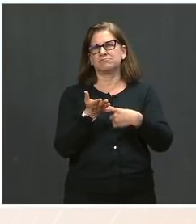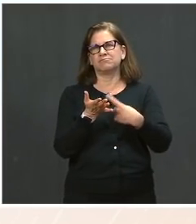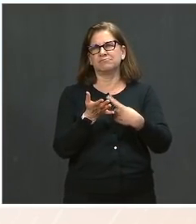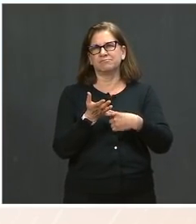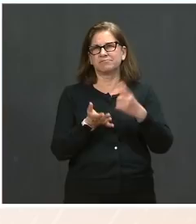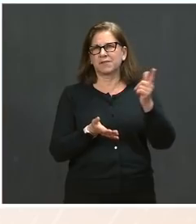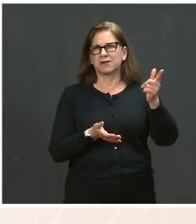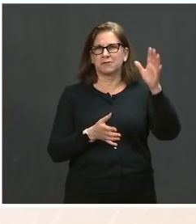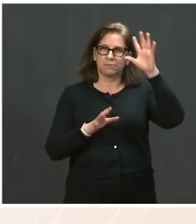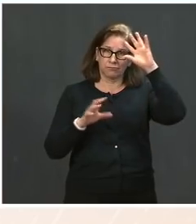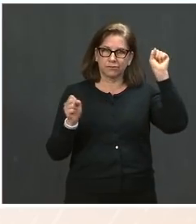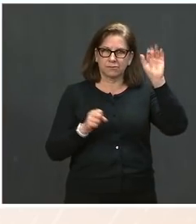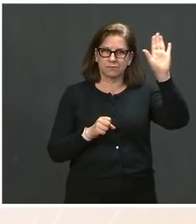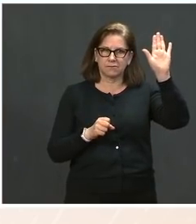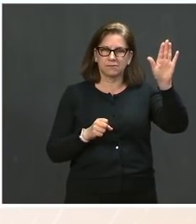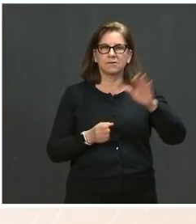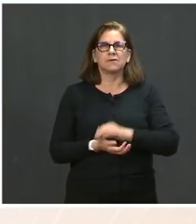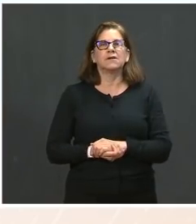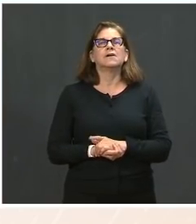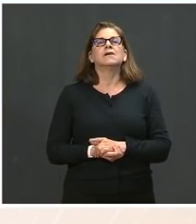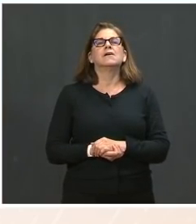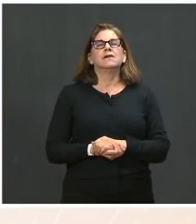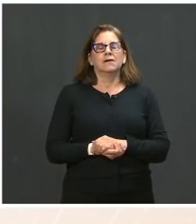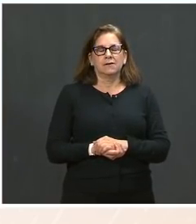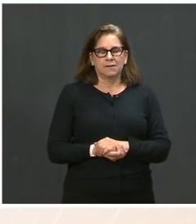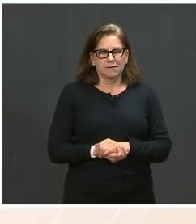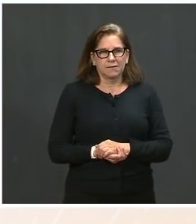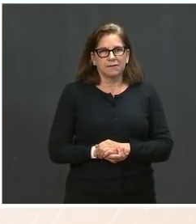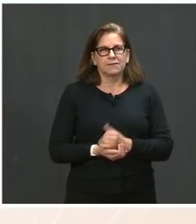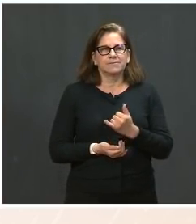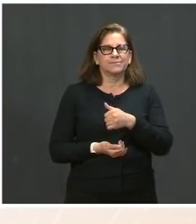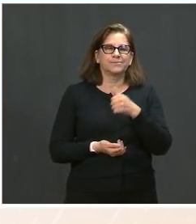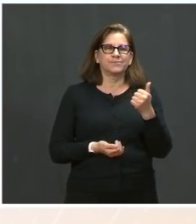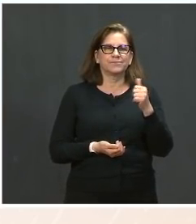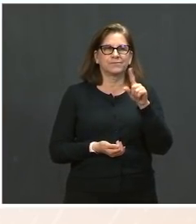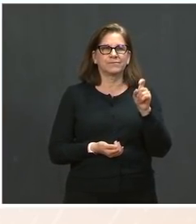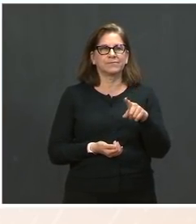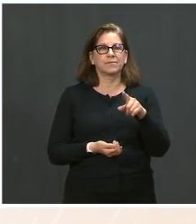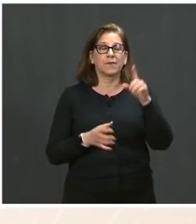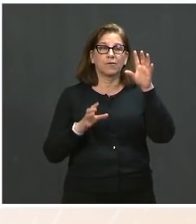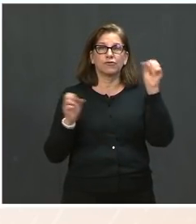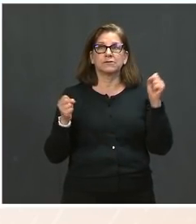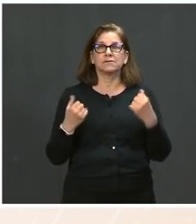and the Senate right now, does the President think enacting universal background checks this year is doomed?